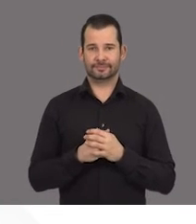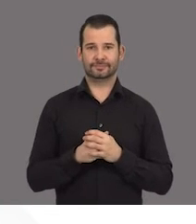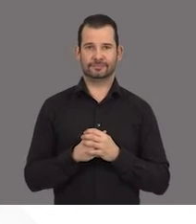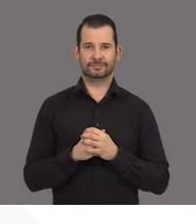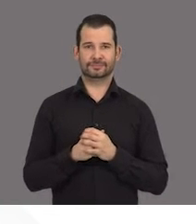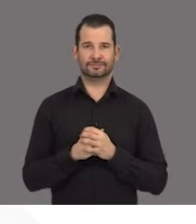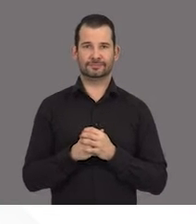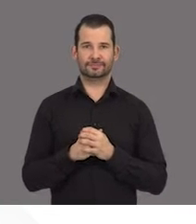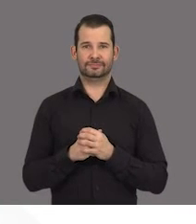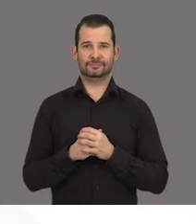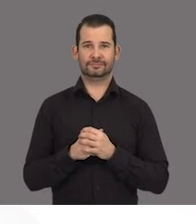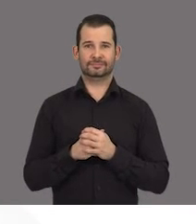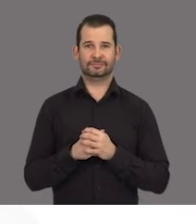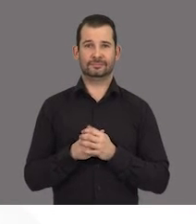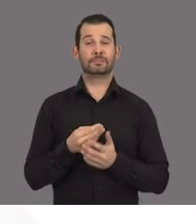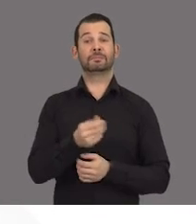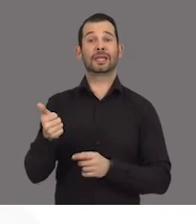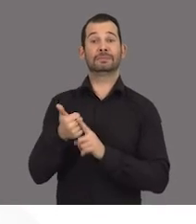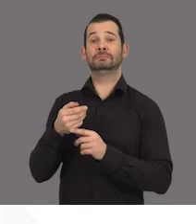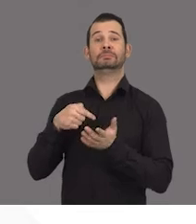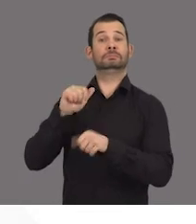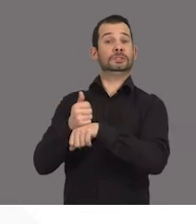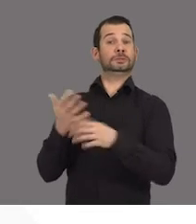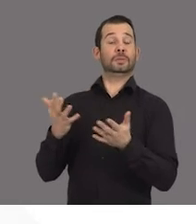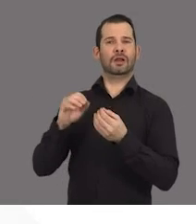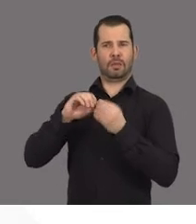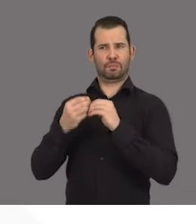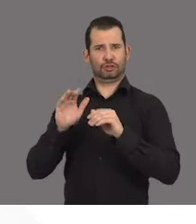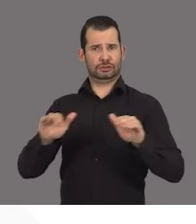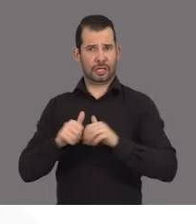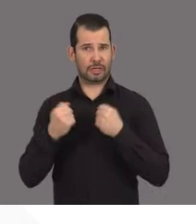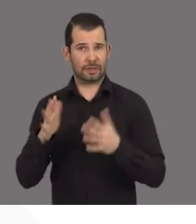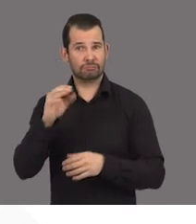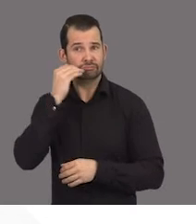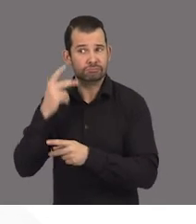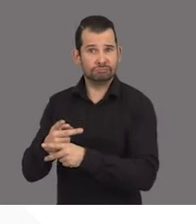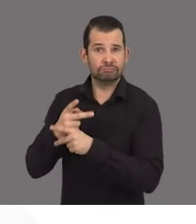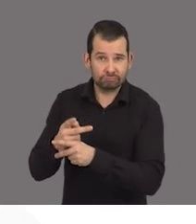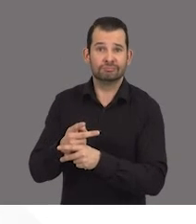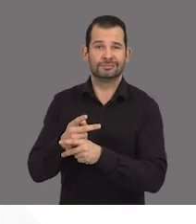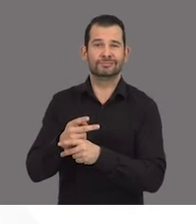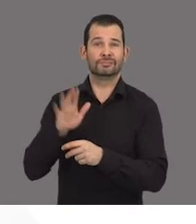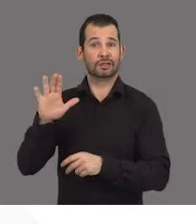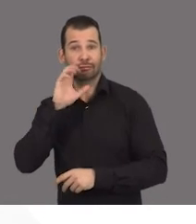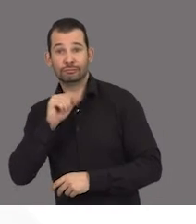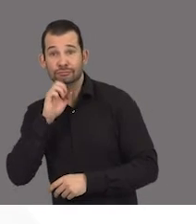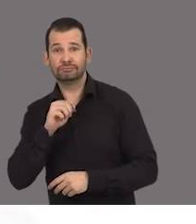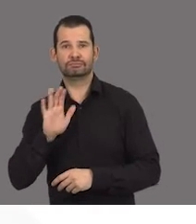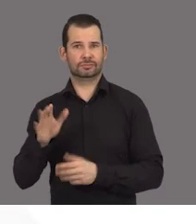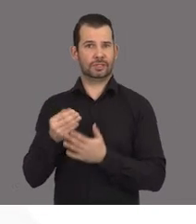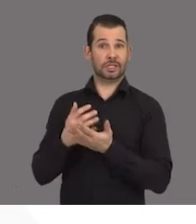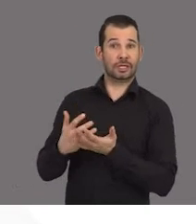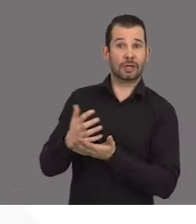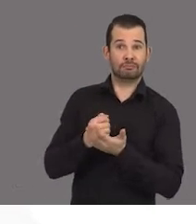Payments are based on the number of children in your care, their ages, your income and your marital status.